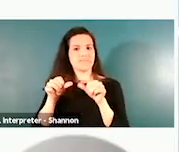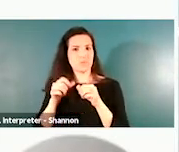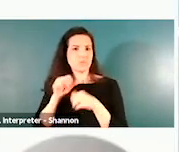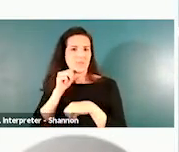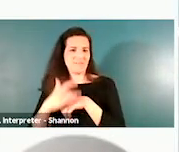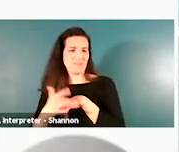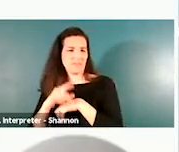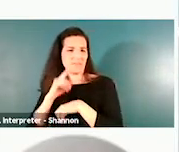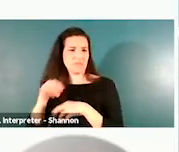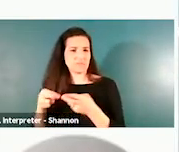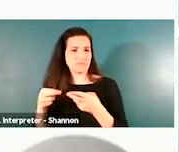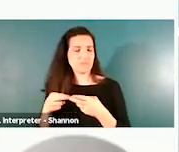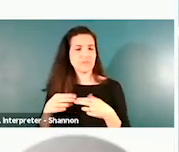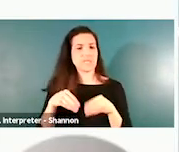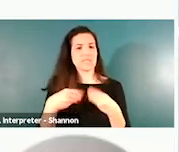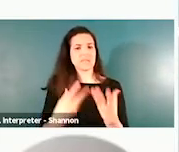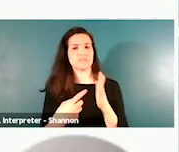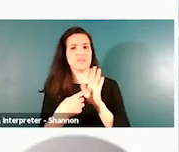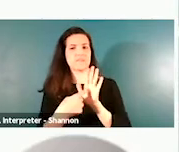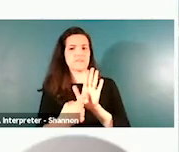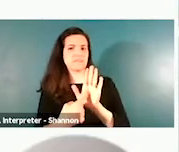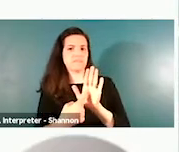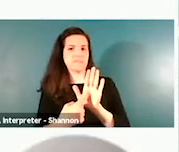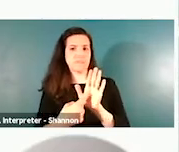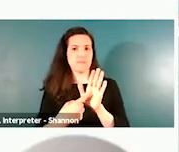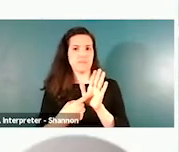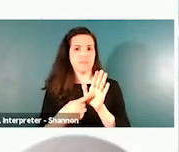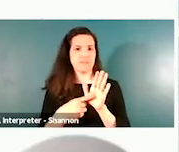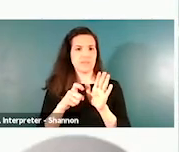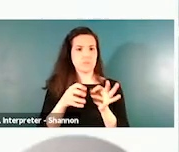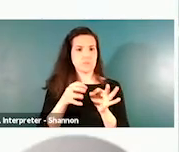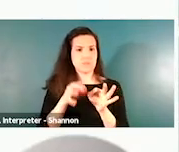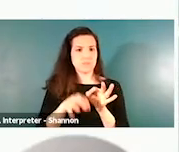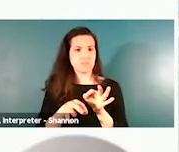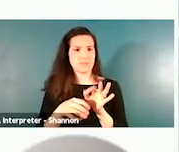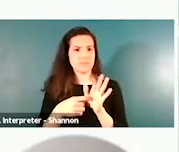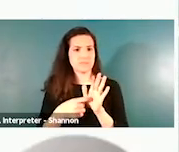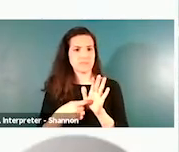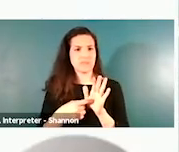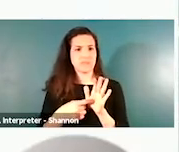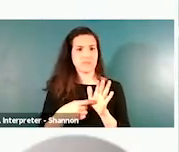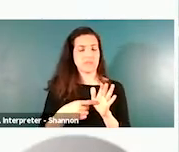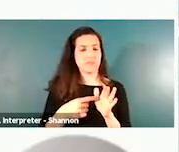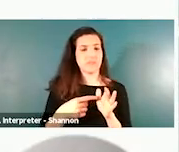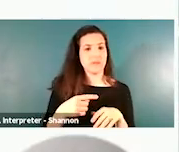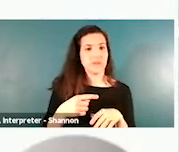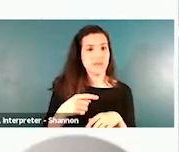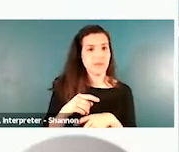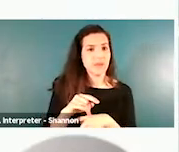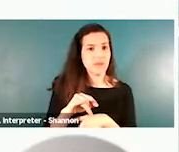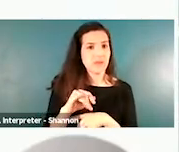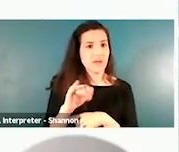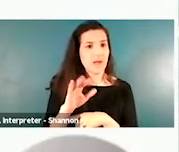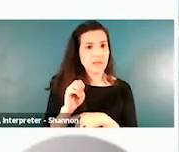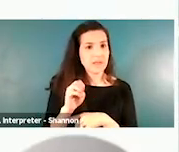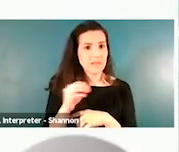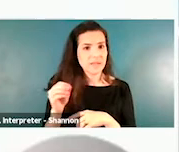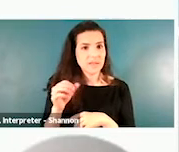that has to simply distinguish the ice and the non-icy regions from this potential time in the future or the date